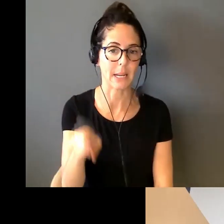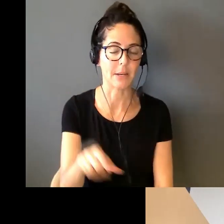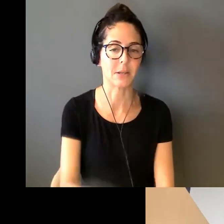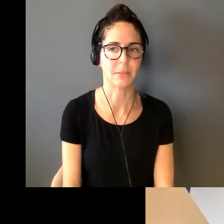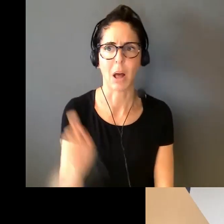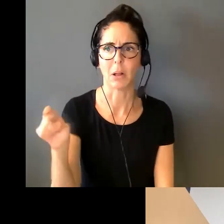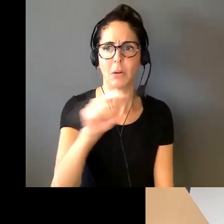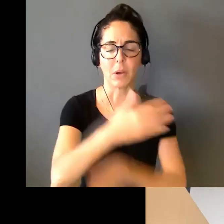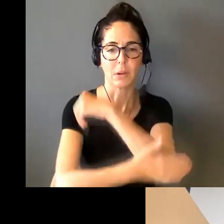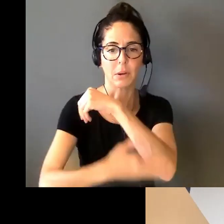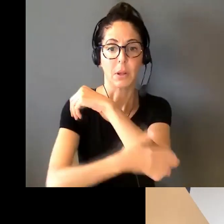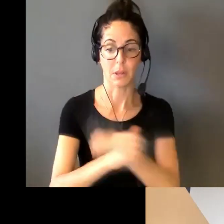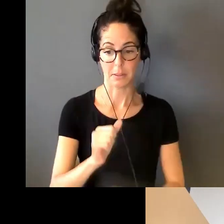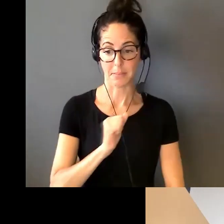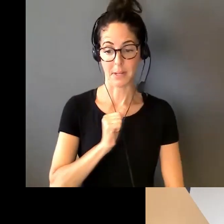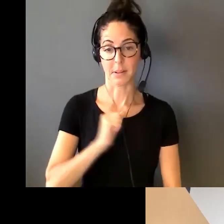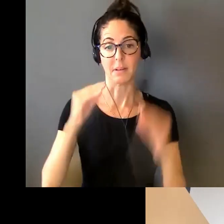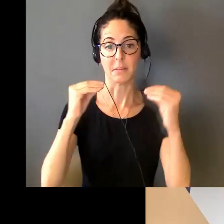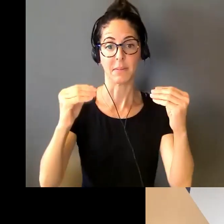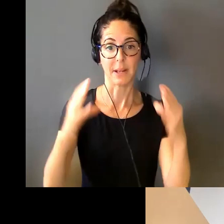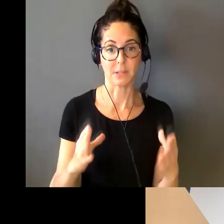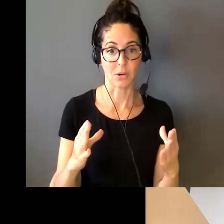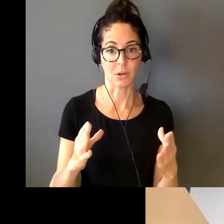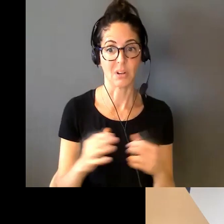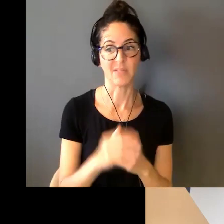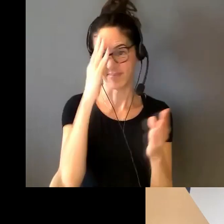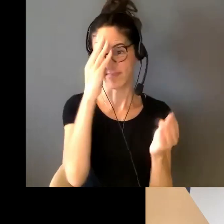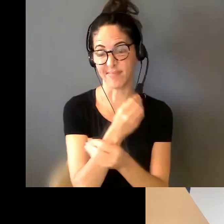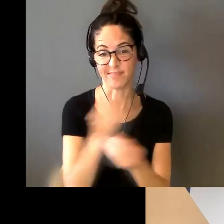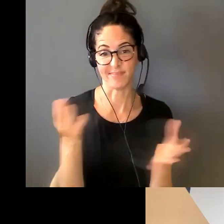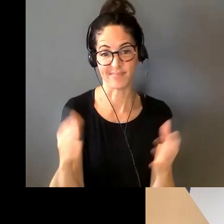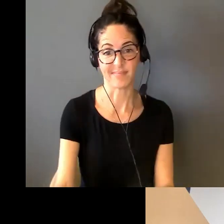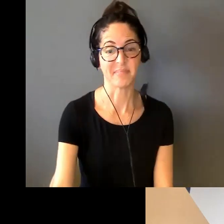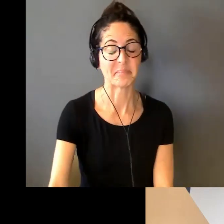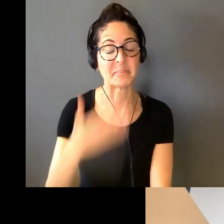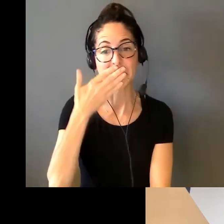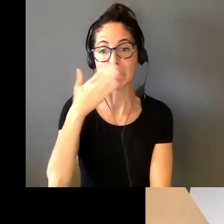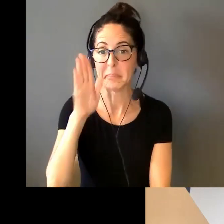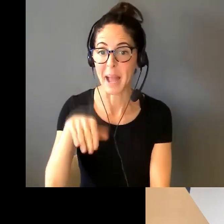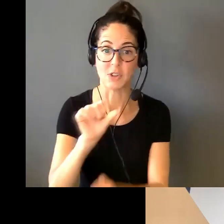As a professor, I can say that you have done a very, very poor job at including people with